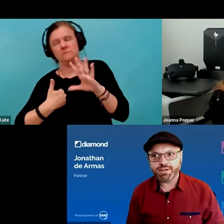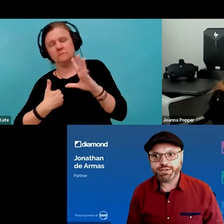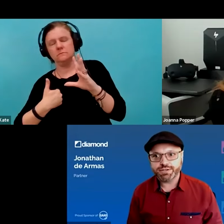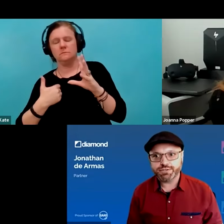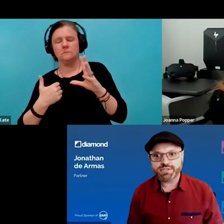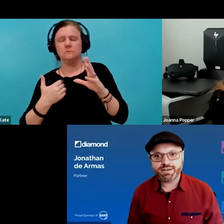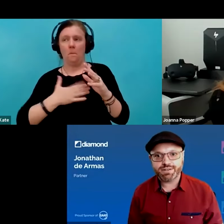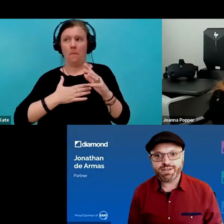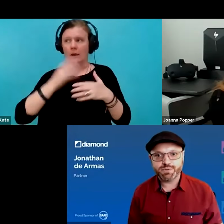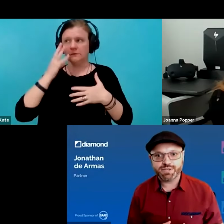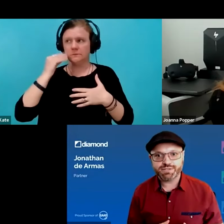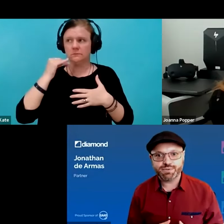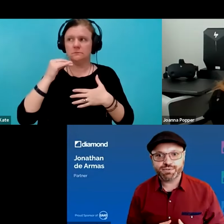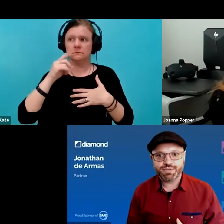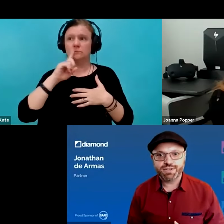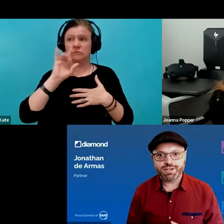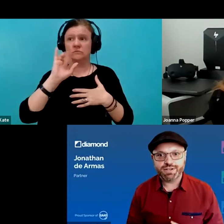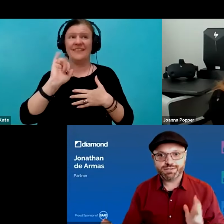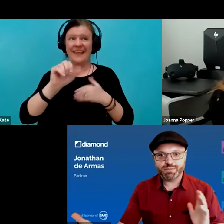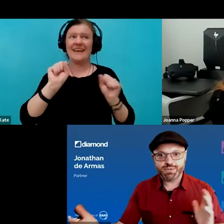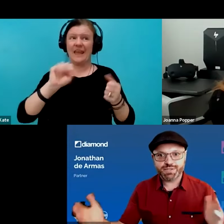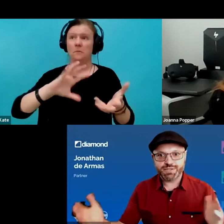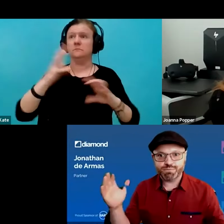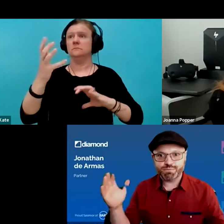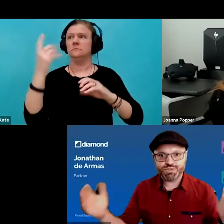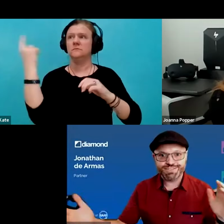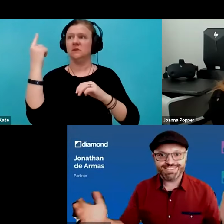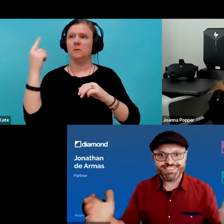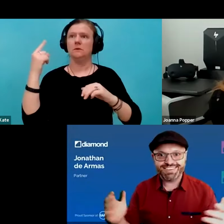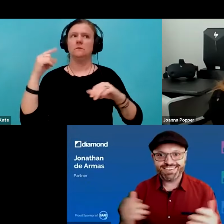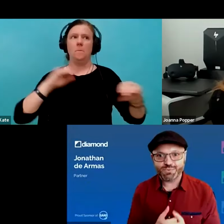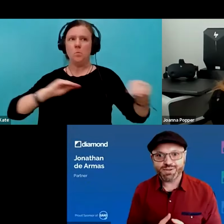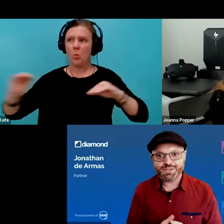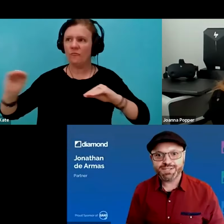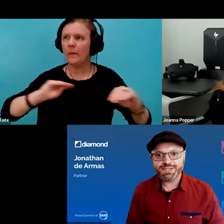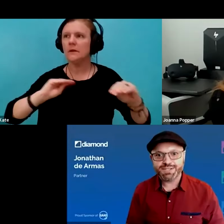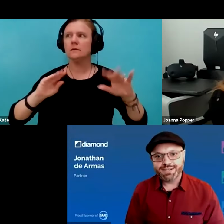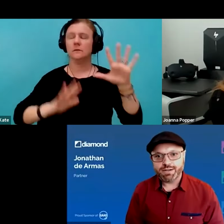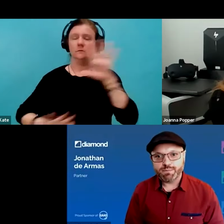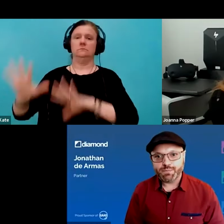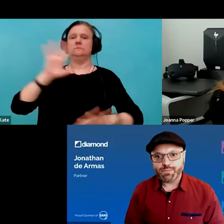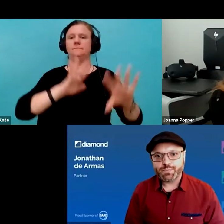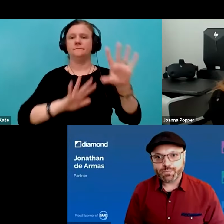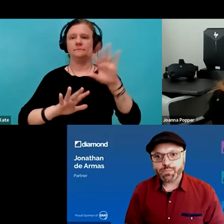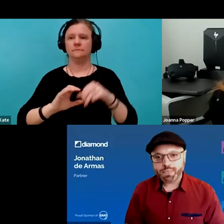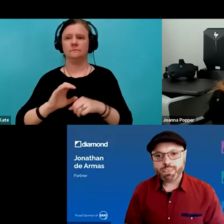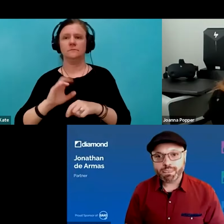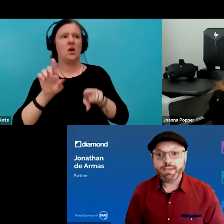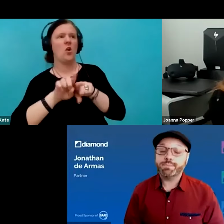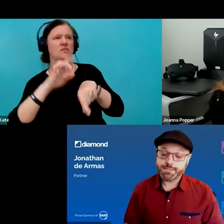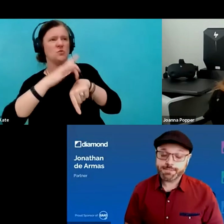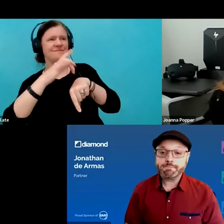could understand how that would mess with somebody's motion as well. Christina Heller: And haptics too Christina Heller: You know, like the idea that like